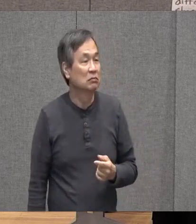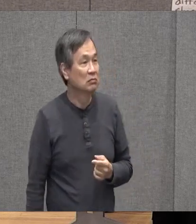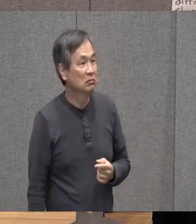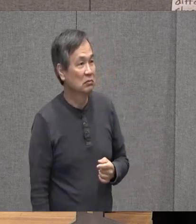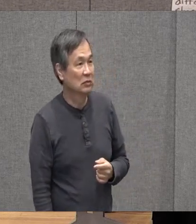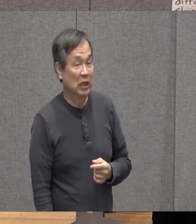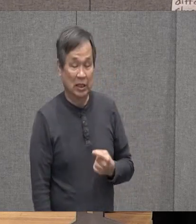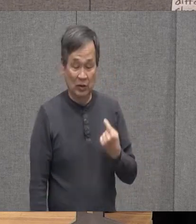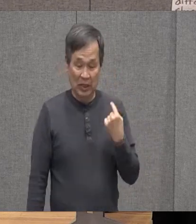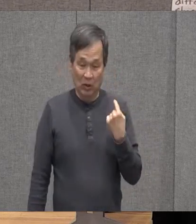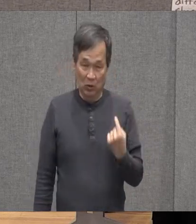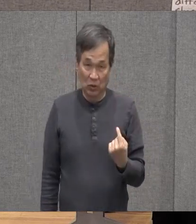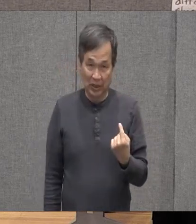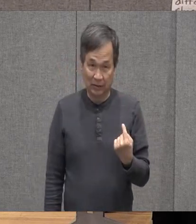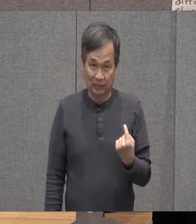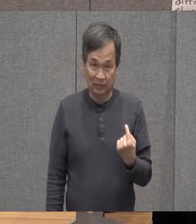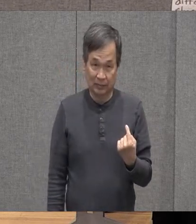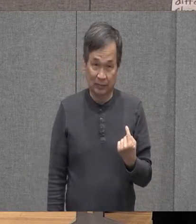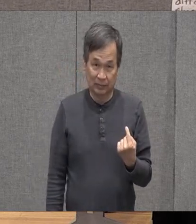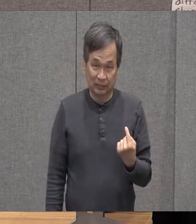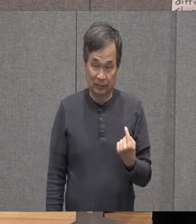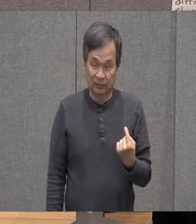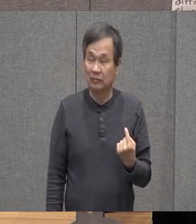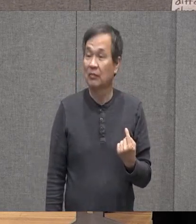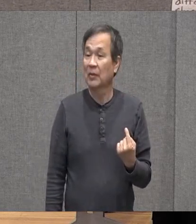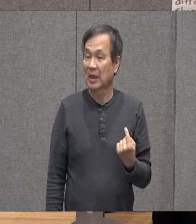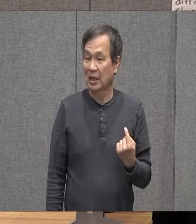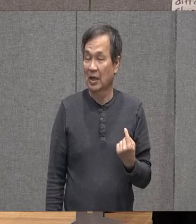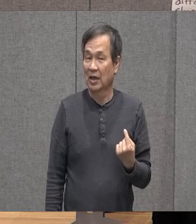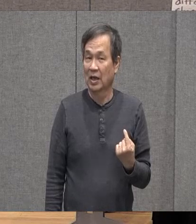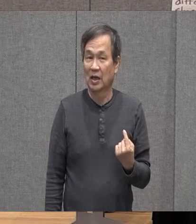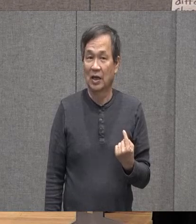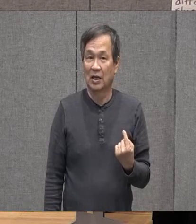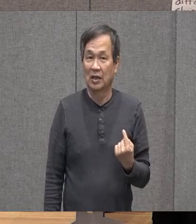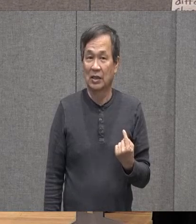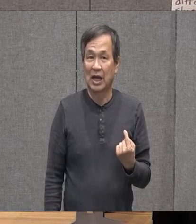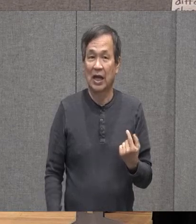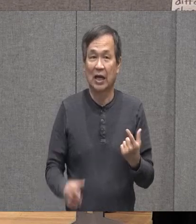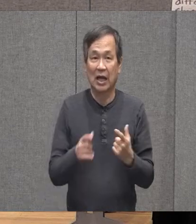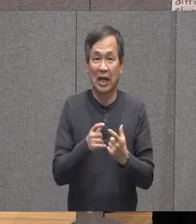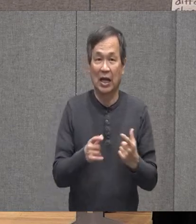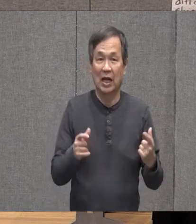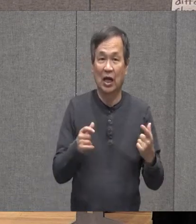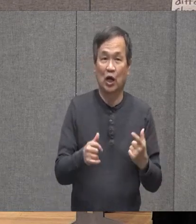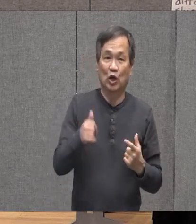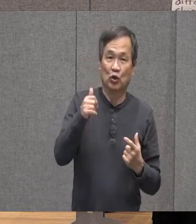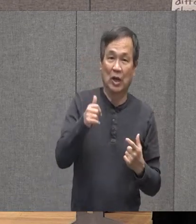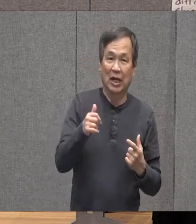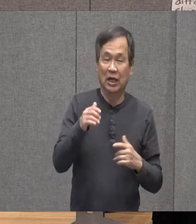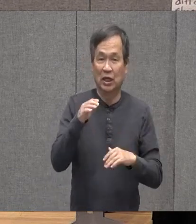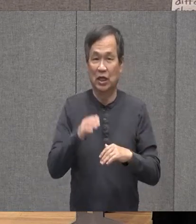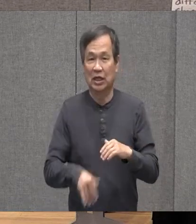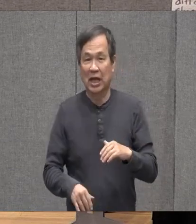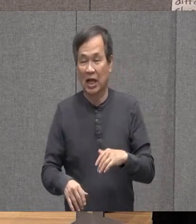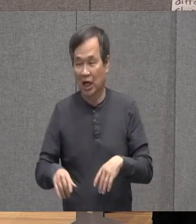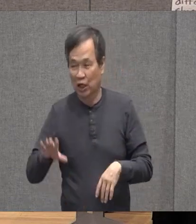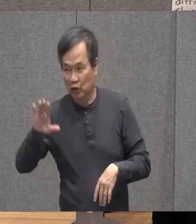So with the difference of one, that would have to be greater than whatever the difference of the two cards that you pulled.